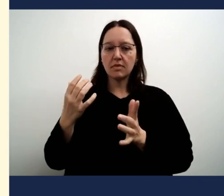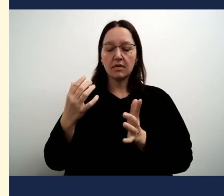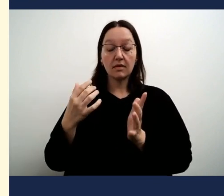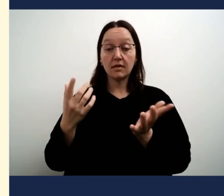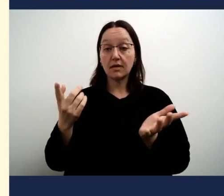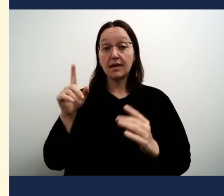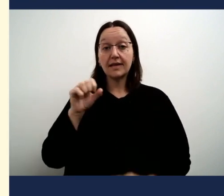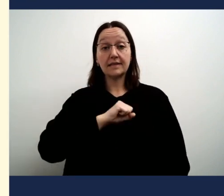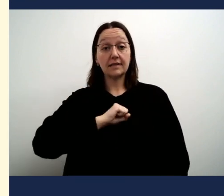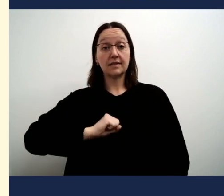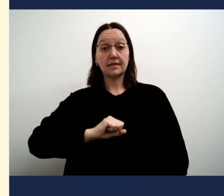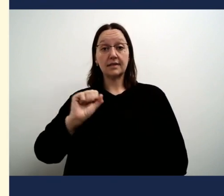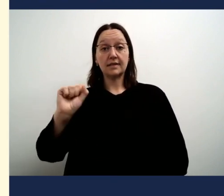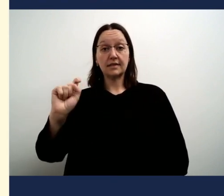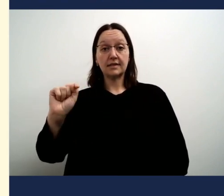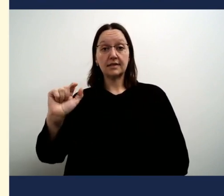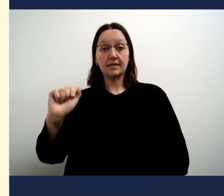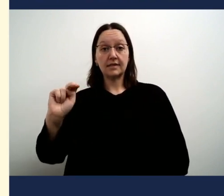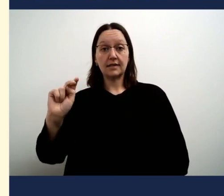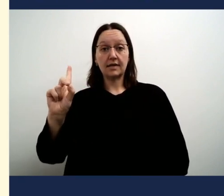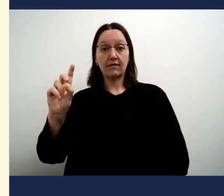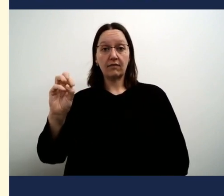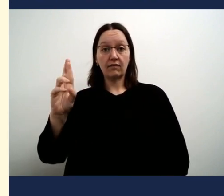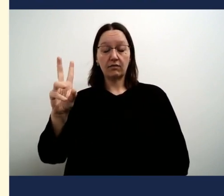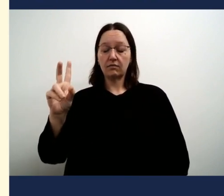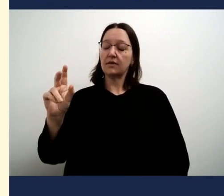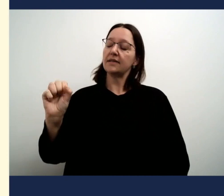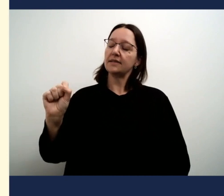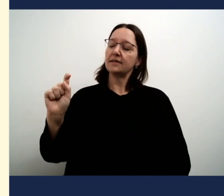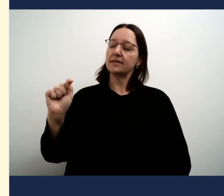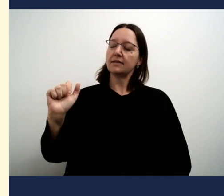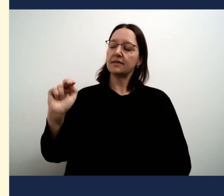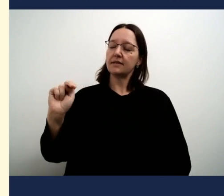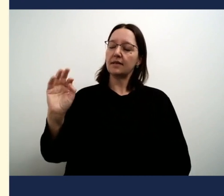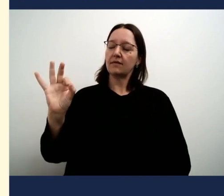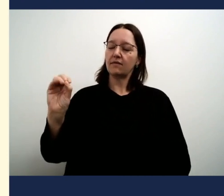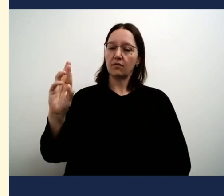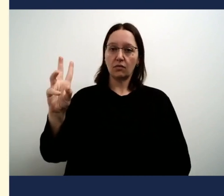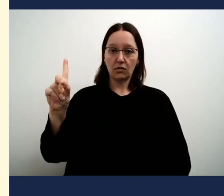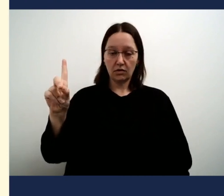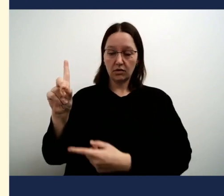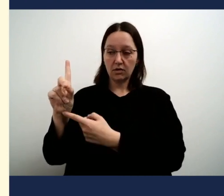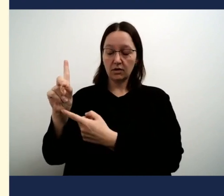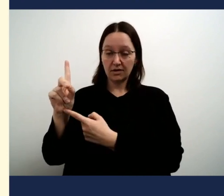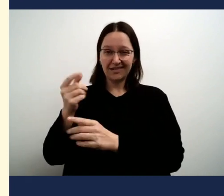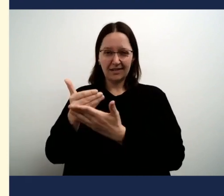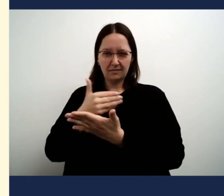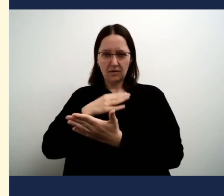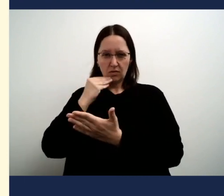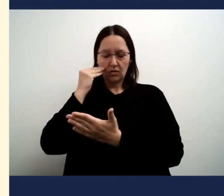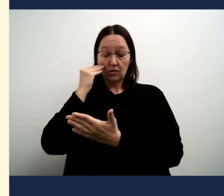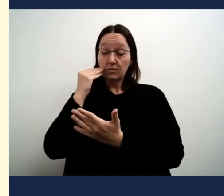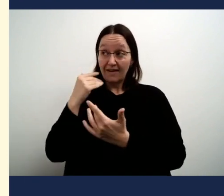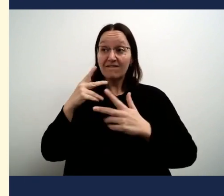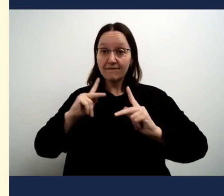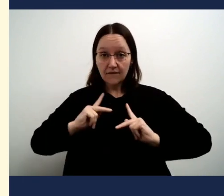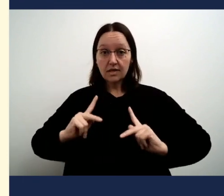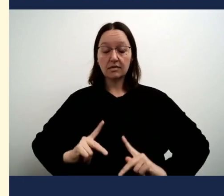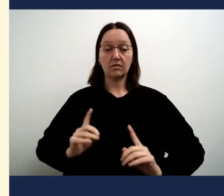and I just sat in a chair for a while and I didn't get up to leave the plane. But again, these are experiences that